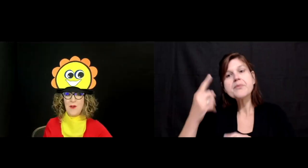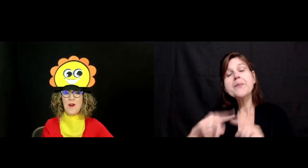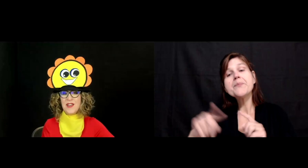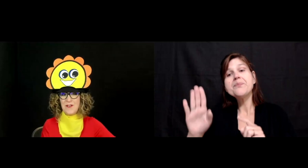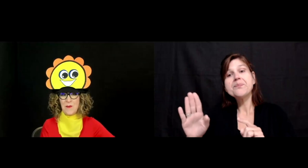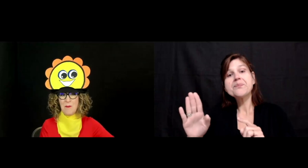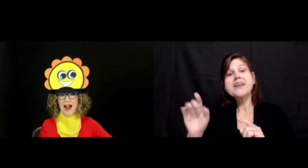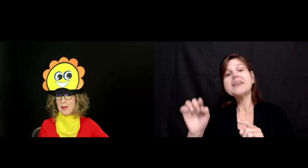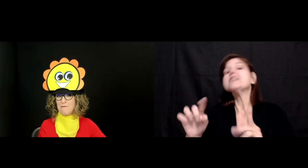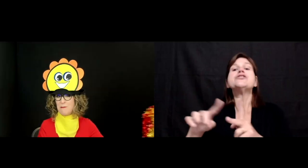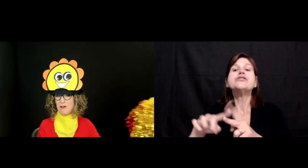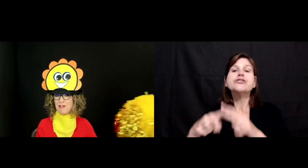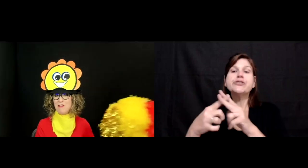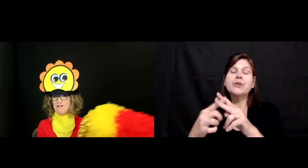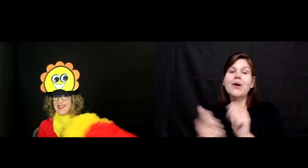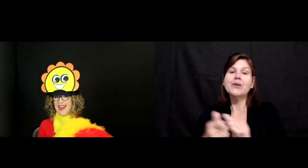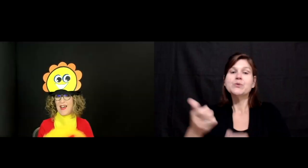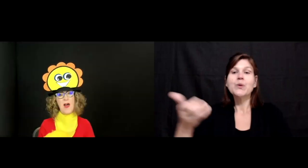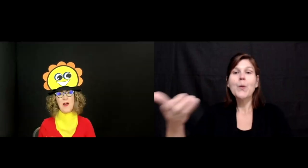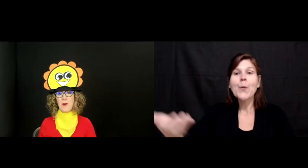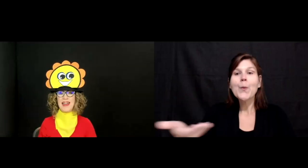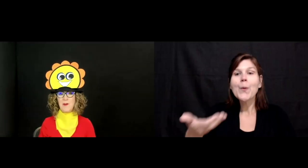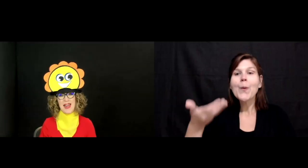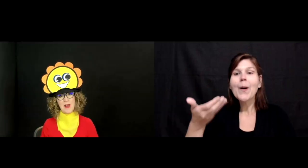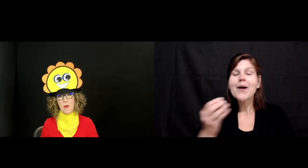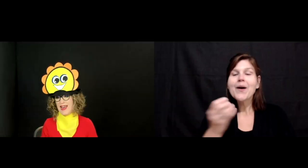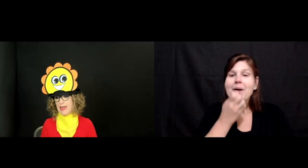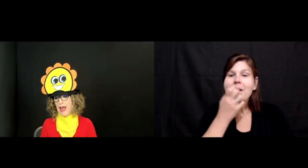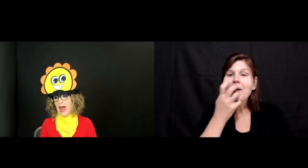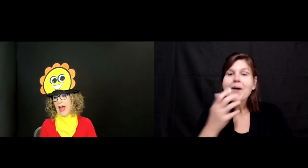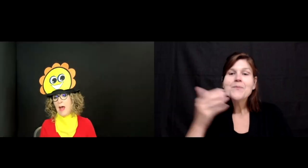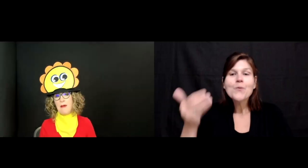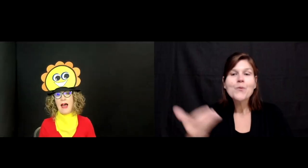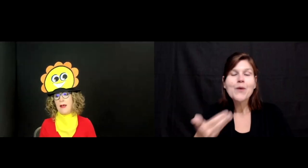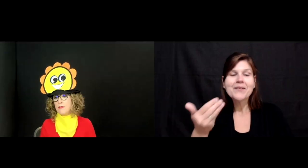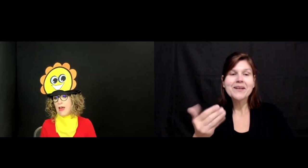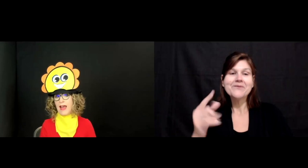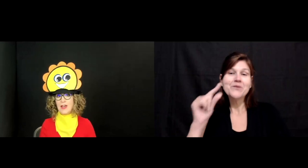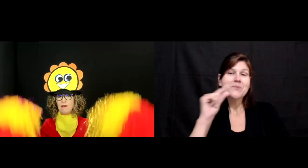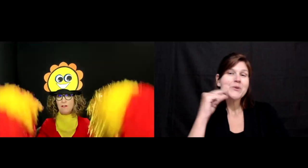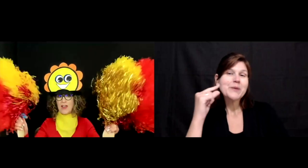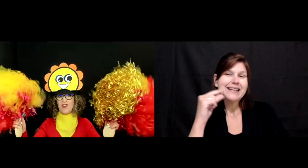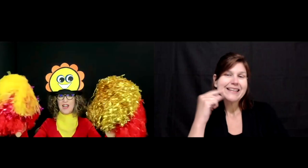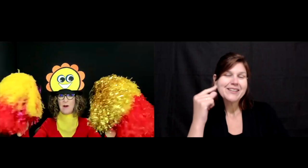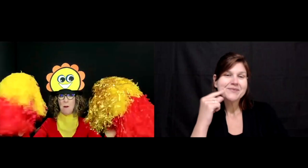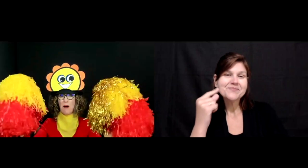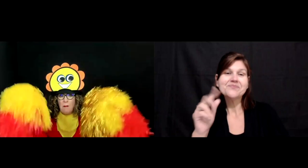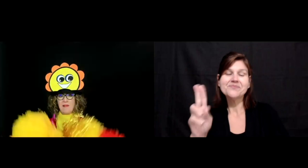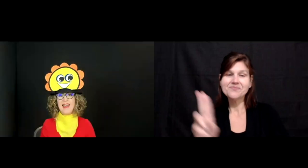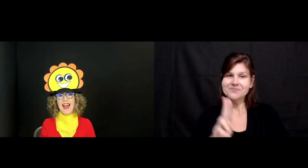with a wonderful warm welcome from your storyteller, Gwynnie-Gwyn-Gwyn. And I use big cheerleader pompoms.